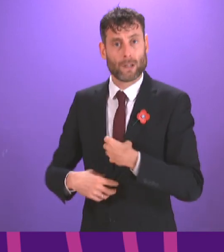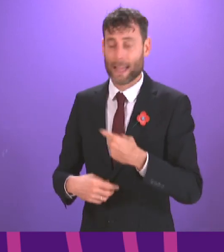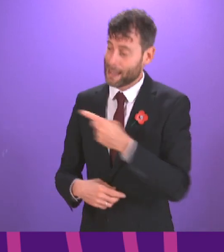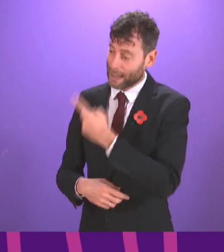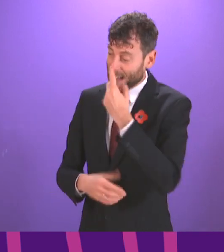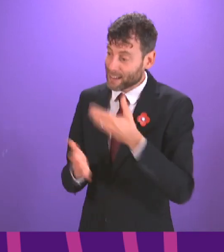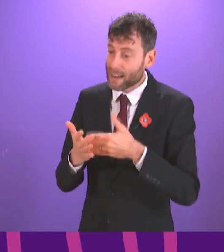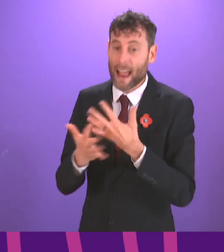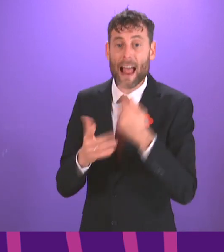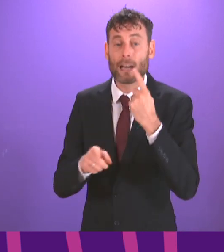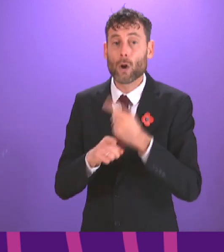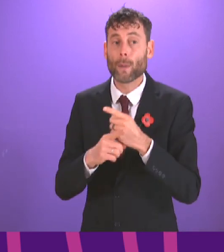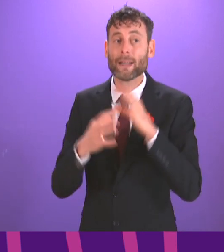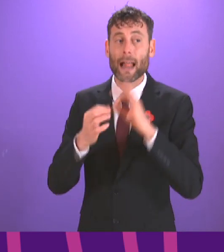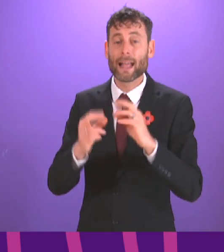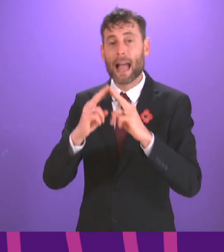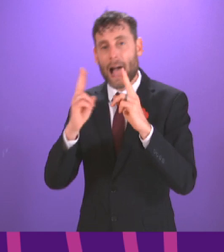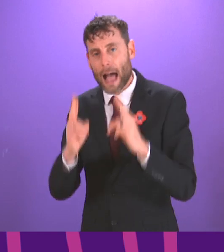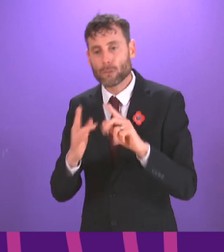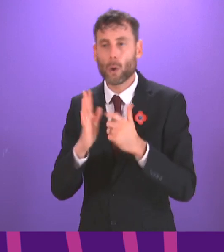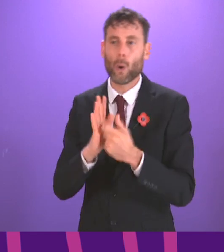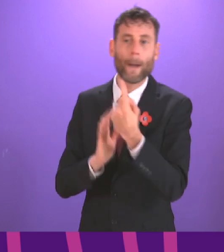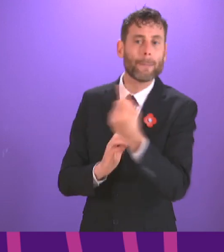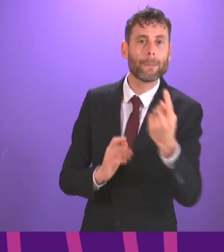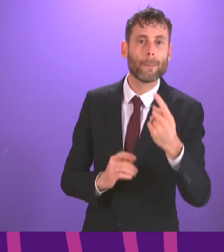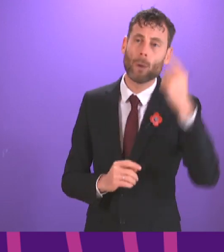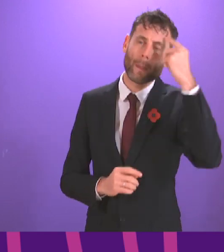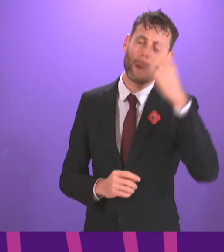or offer any advice to households or individuals who are thinking about fireworks this year?